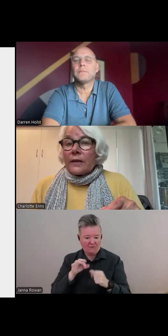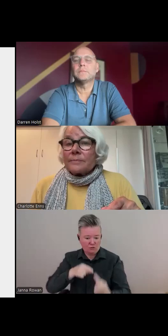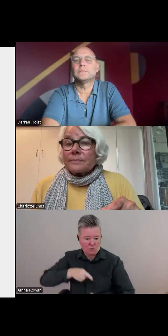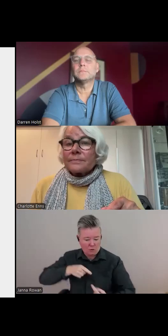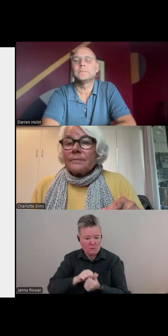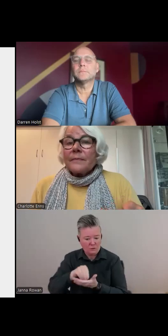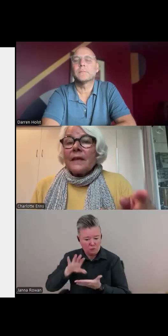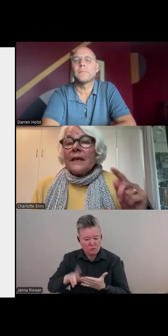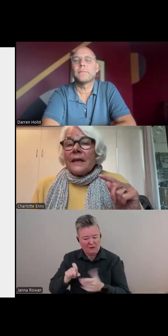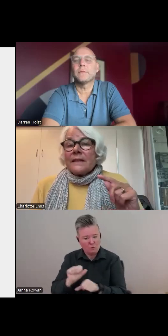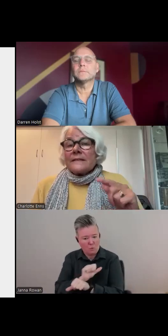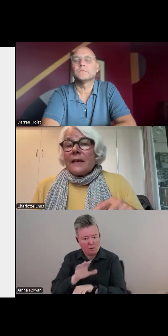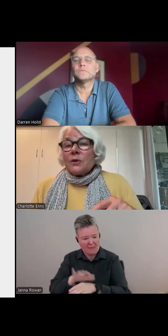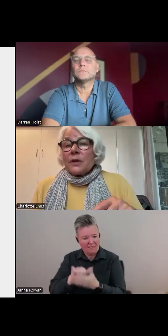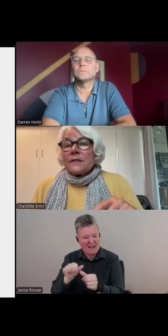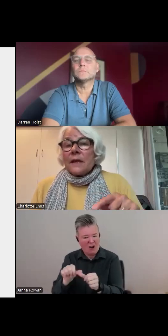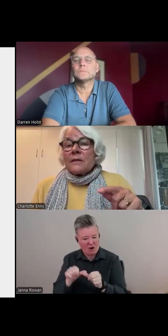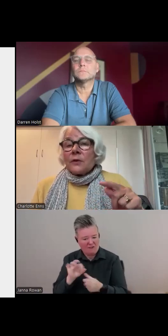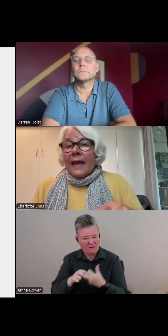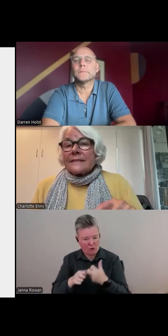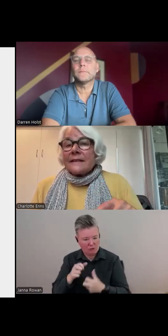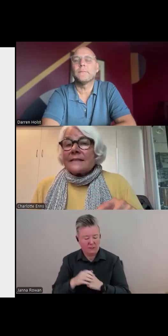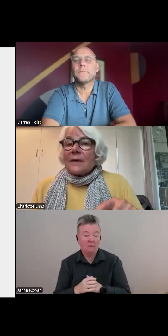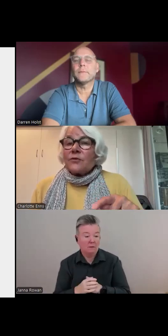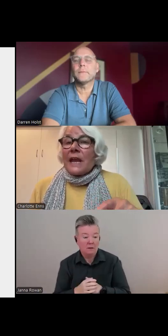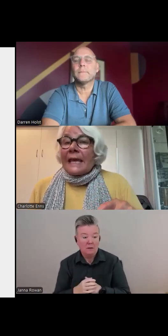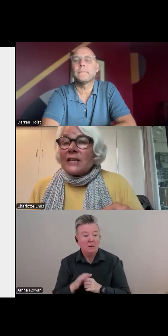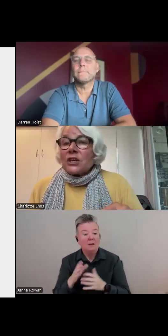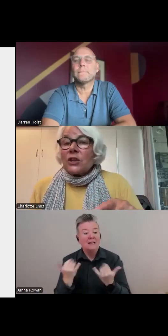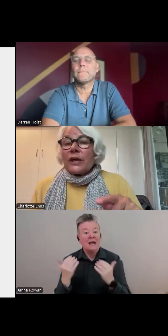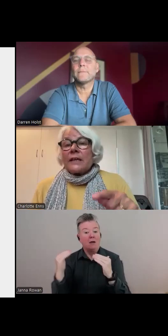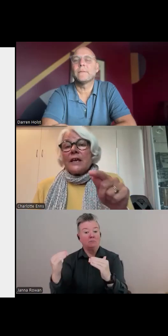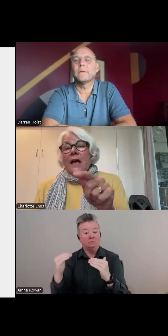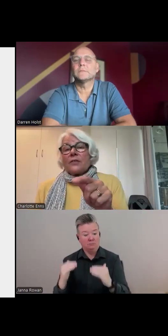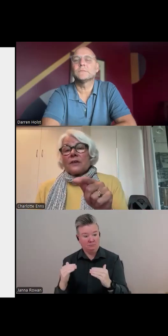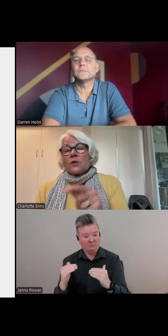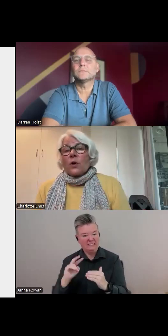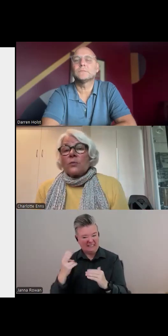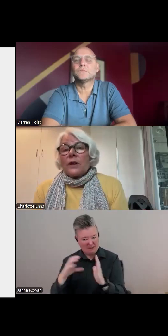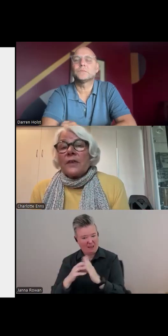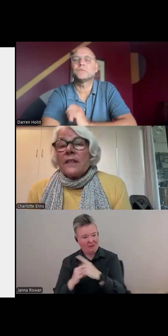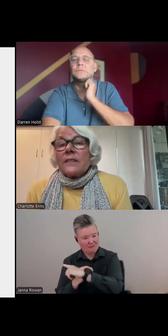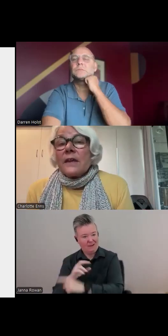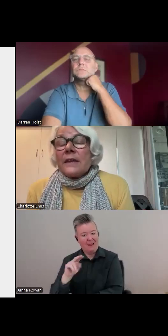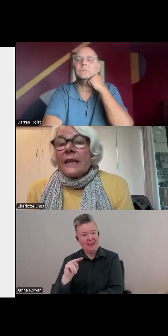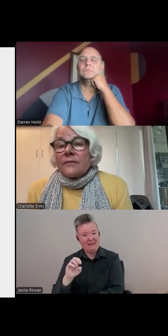and something you'd want to work on. The same you can-- you can't say the same for negation. Look at how they scored